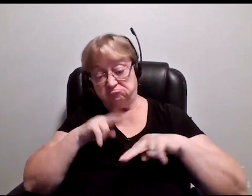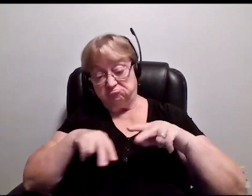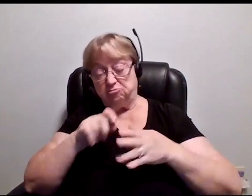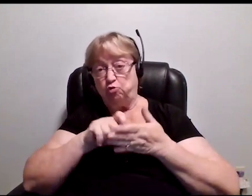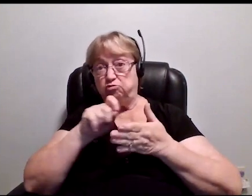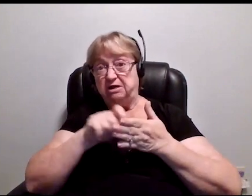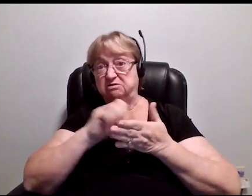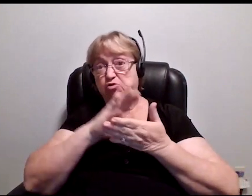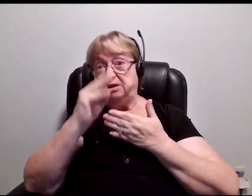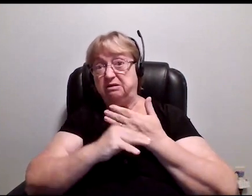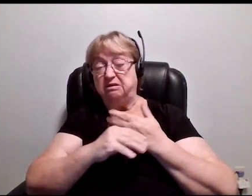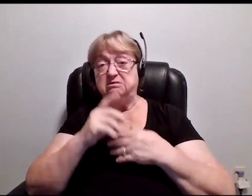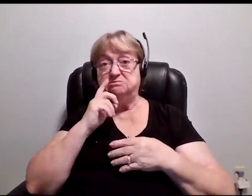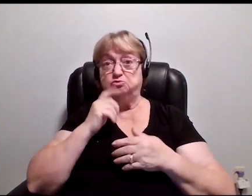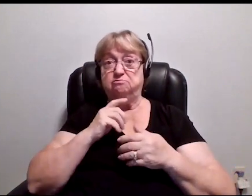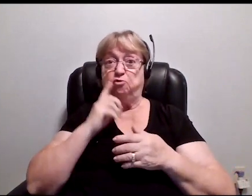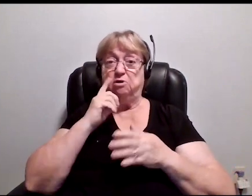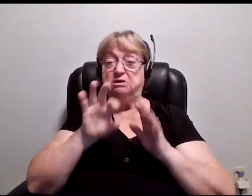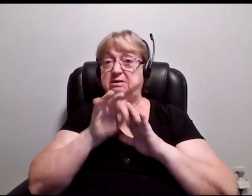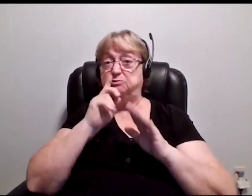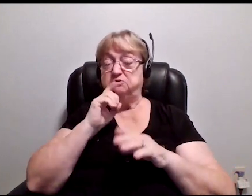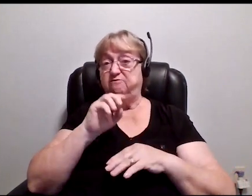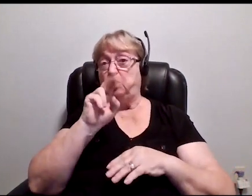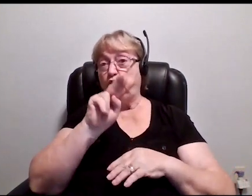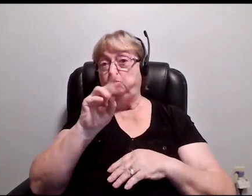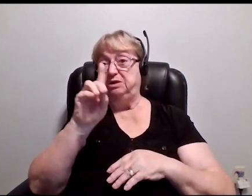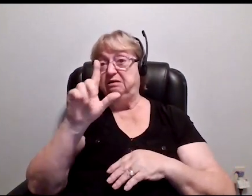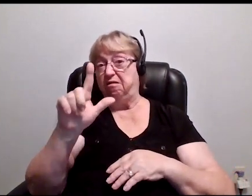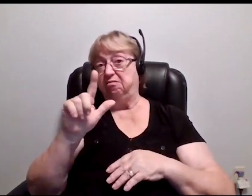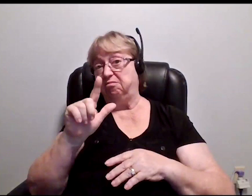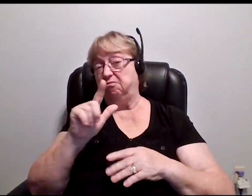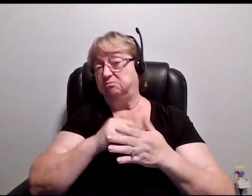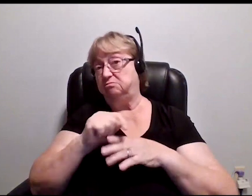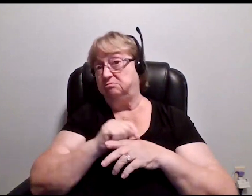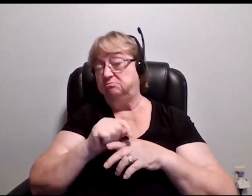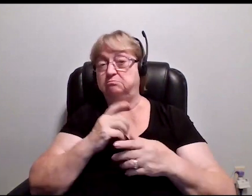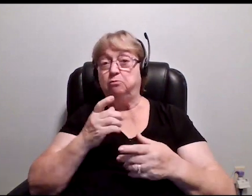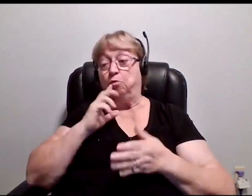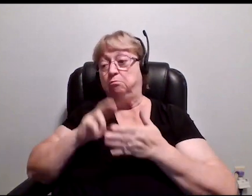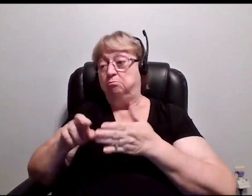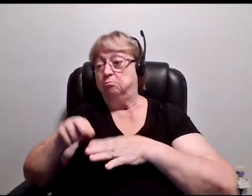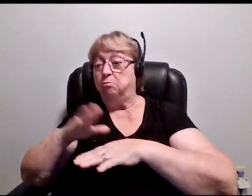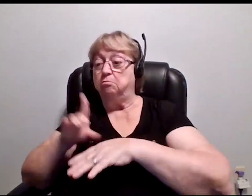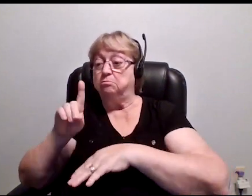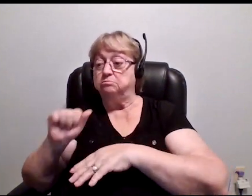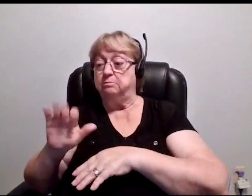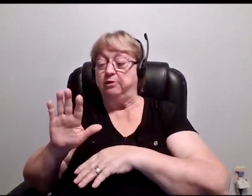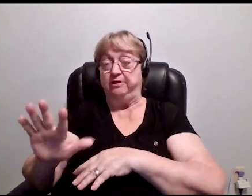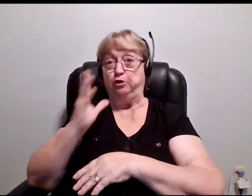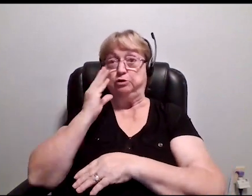of UDL-aligned practices. We can also look at research on disabled students' experiences in post-secondary STEM.